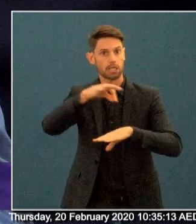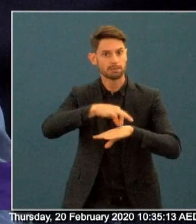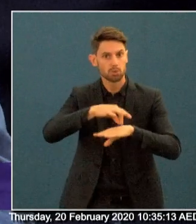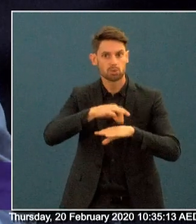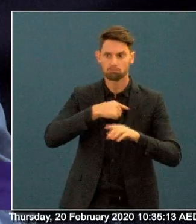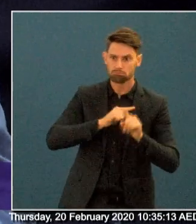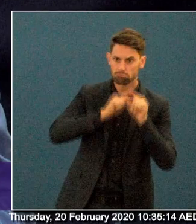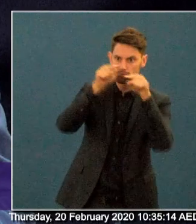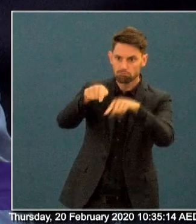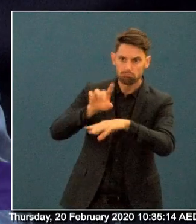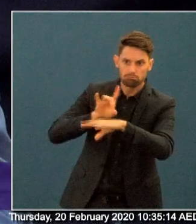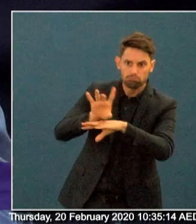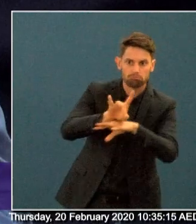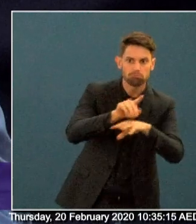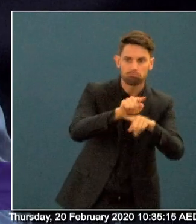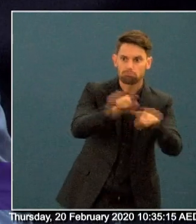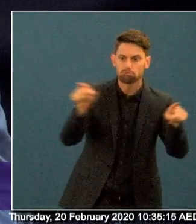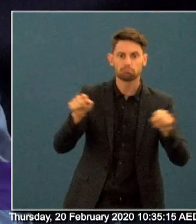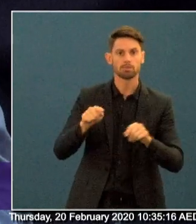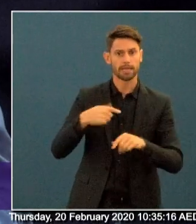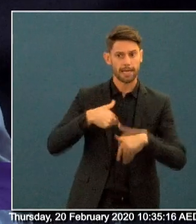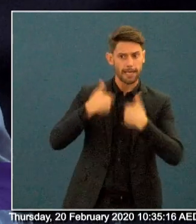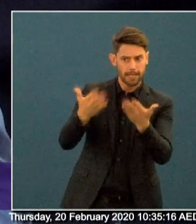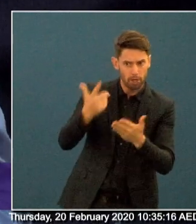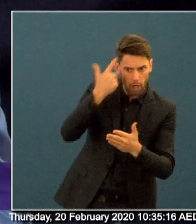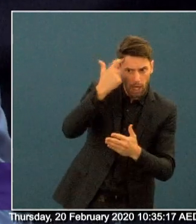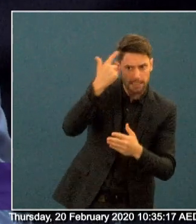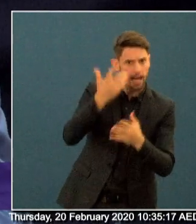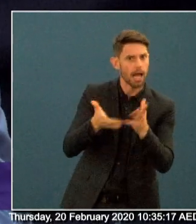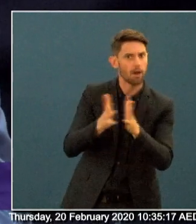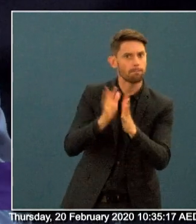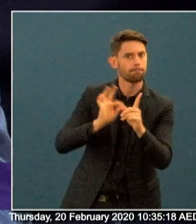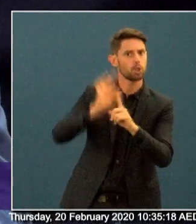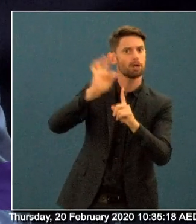making recommendations of advocacy and policy